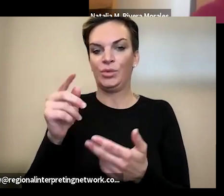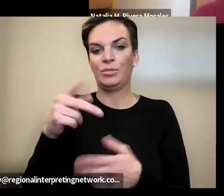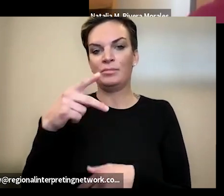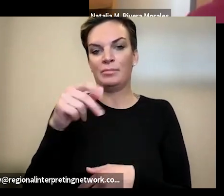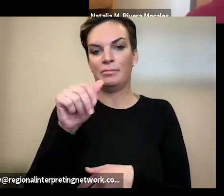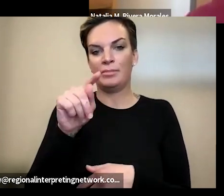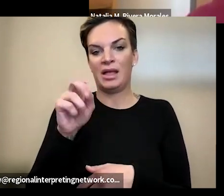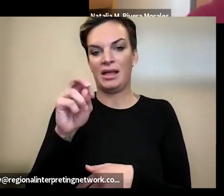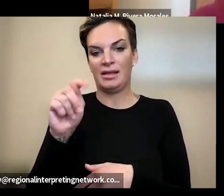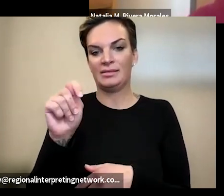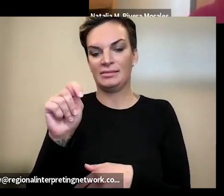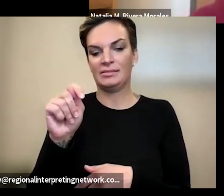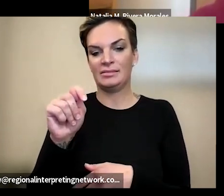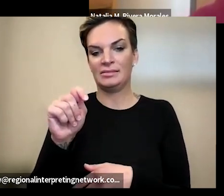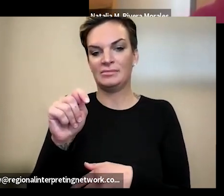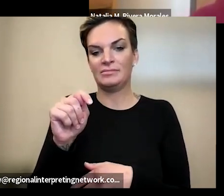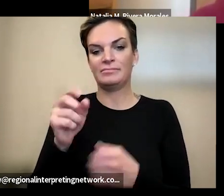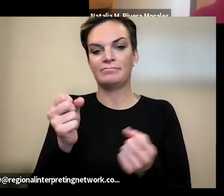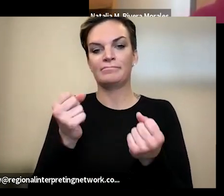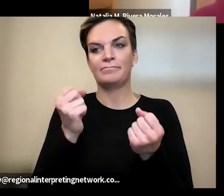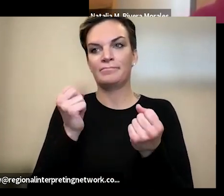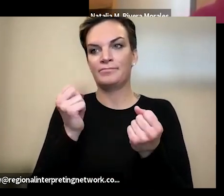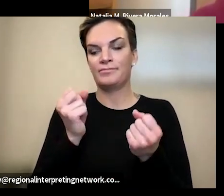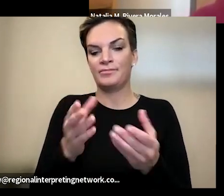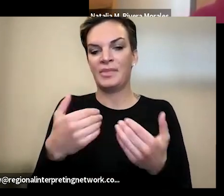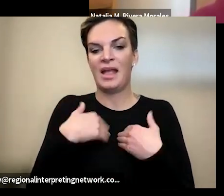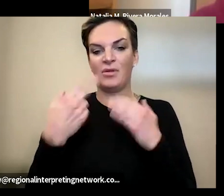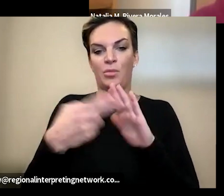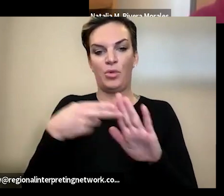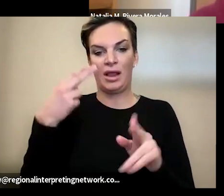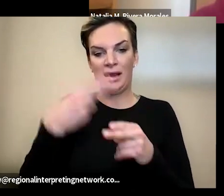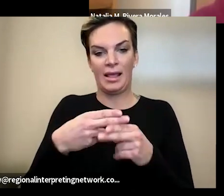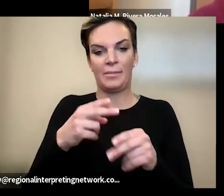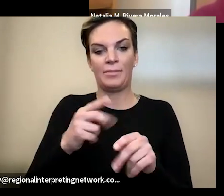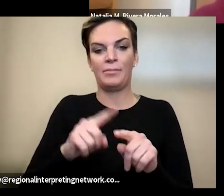extended, and a lot of them have a brand name, and then not all of them have a generic